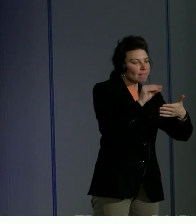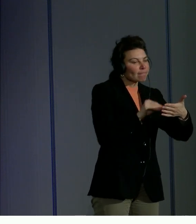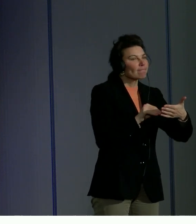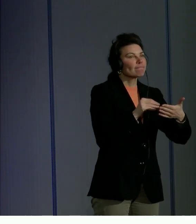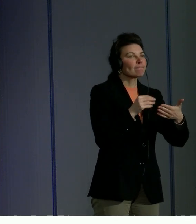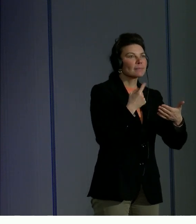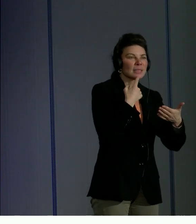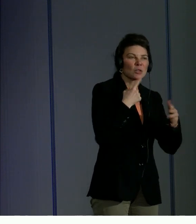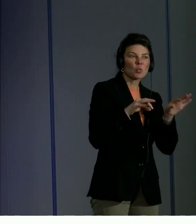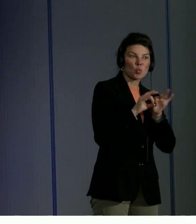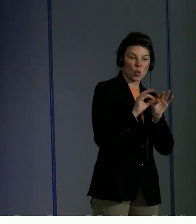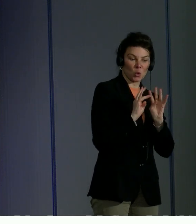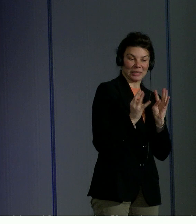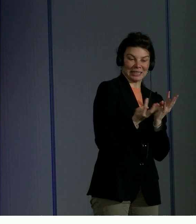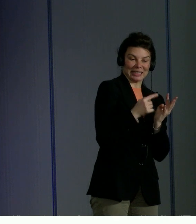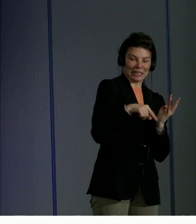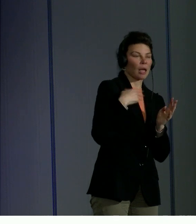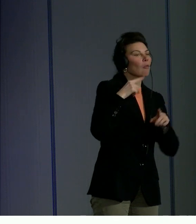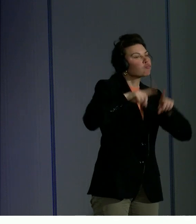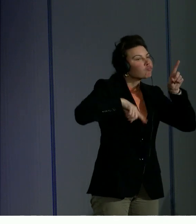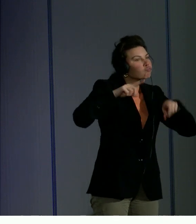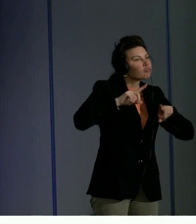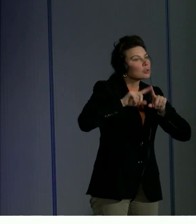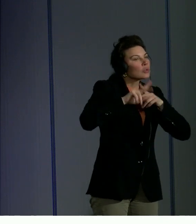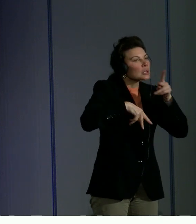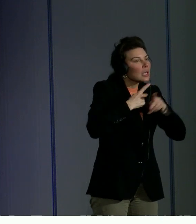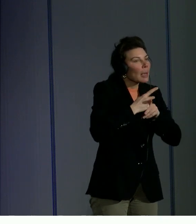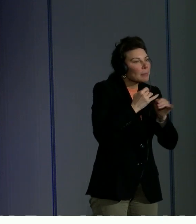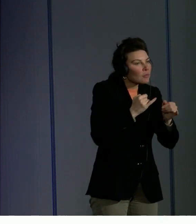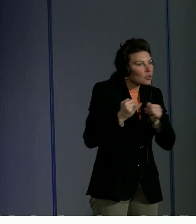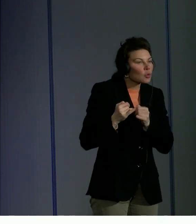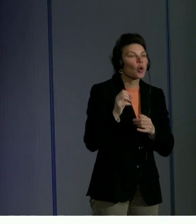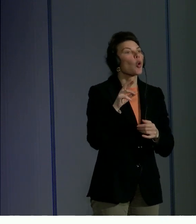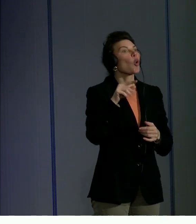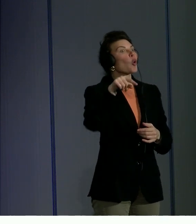And then we heard from the audience like different types of people with